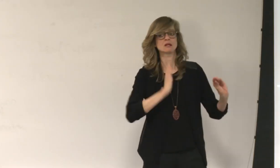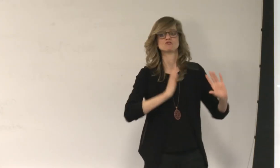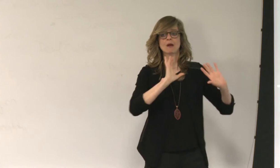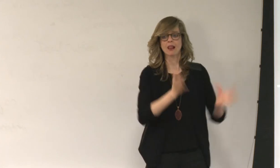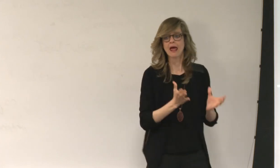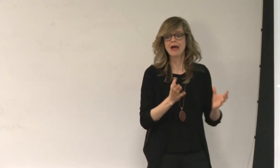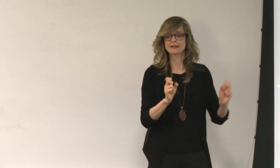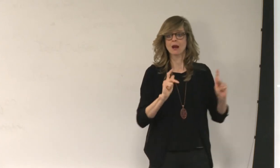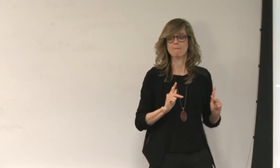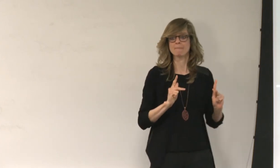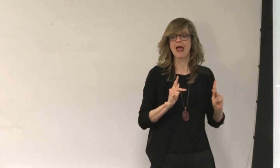AND MISUSED.